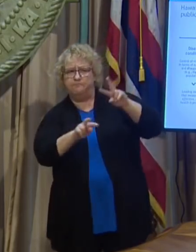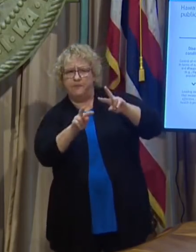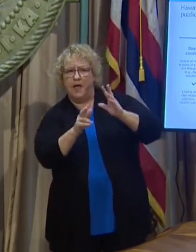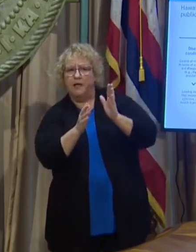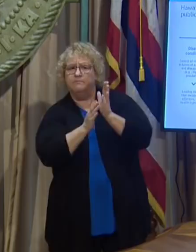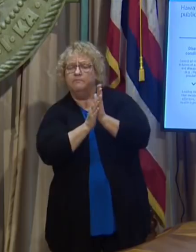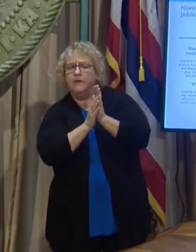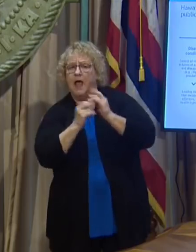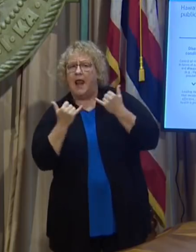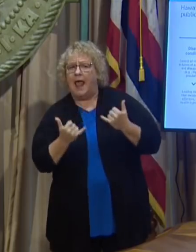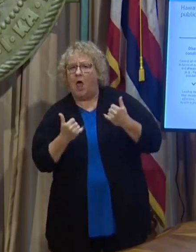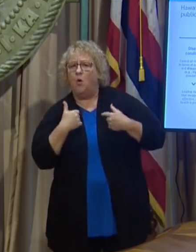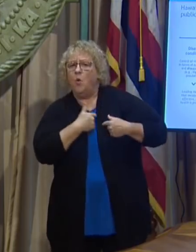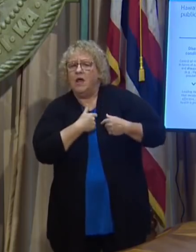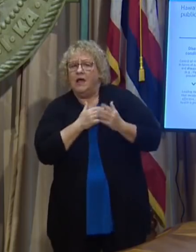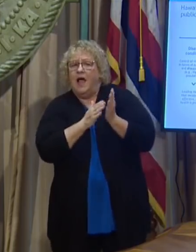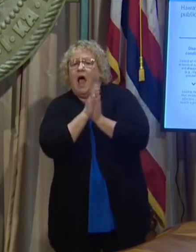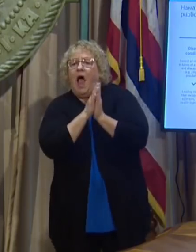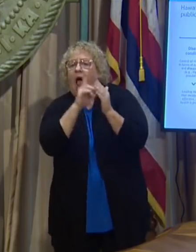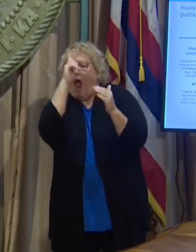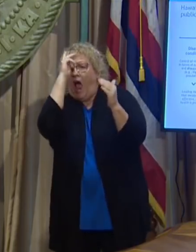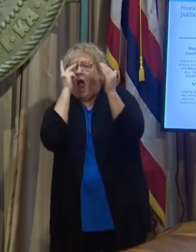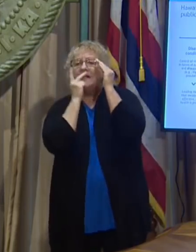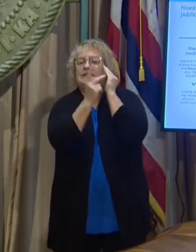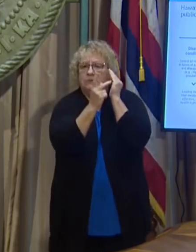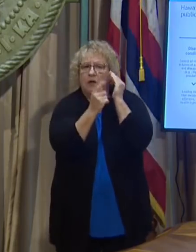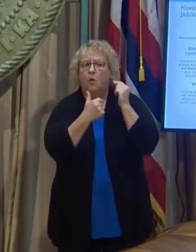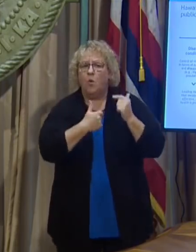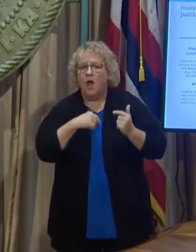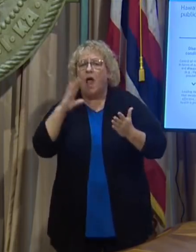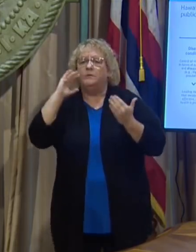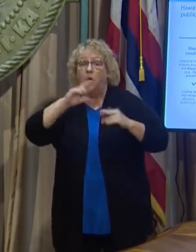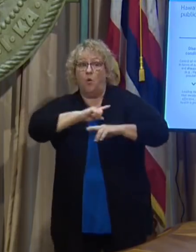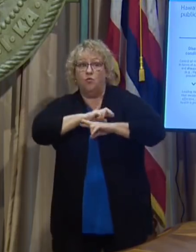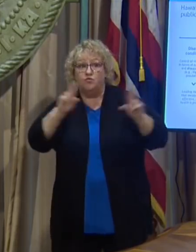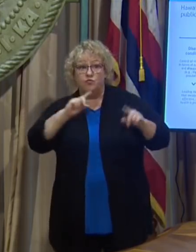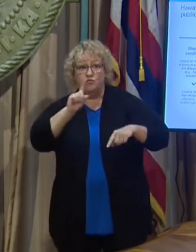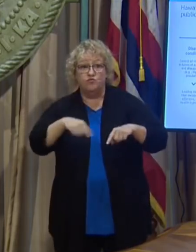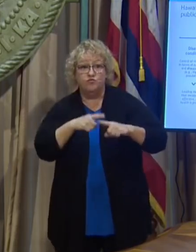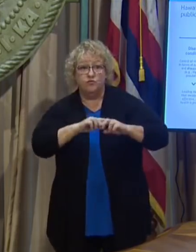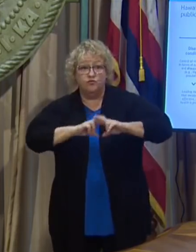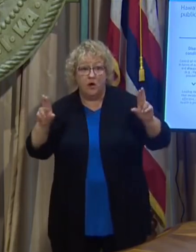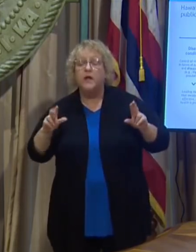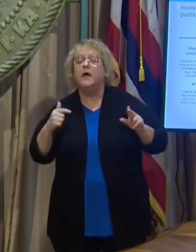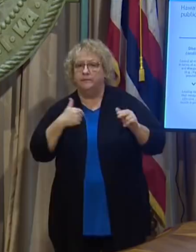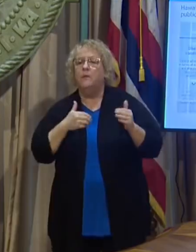PREPARATION AND GOVERNMENT RESPONSE ARE READY TO OPEN IN A RATIONAL